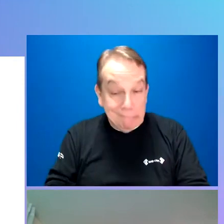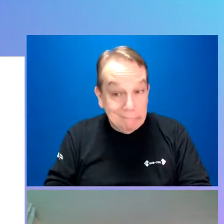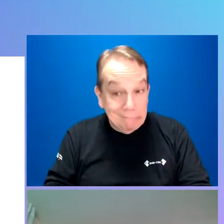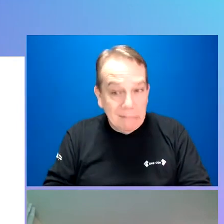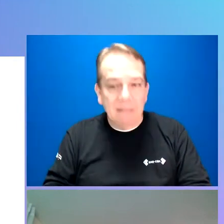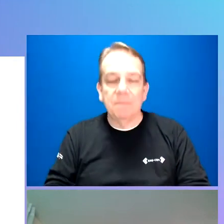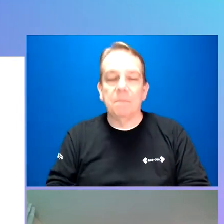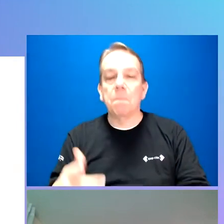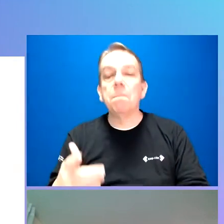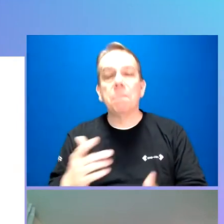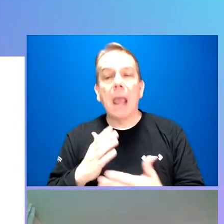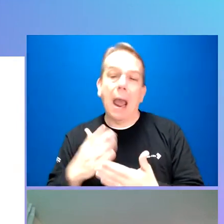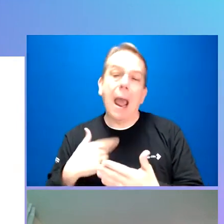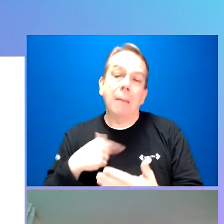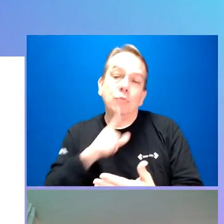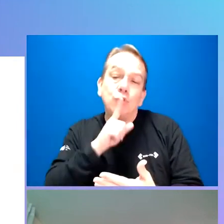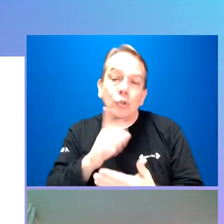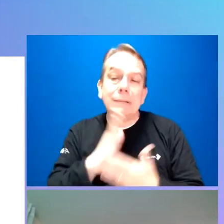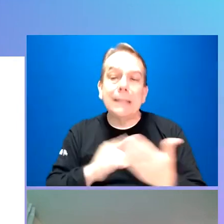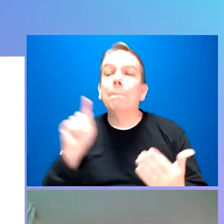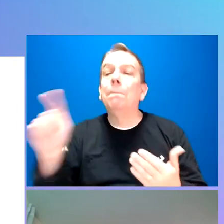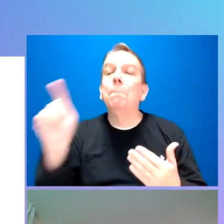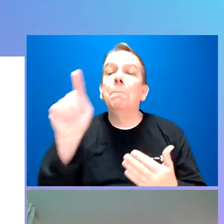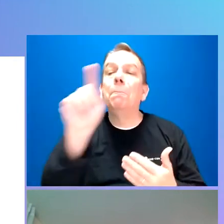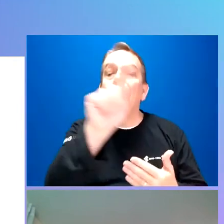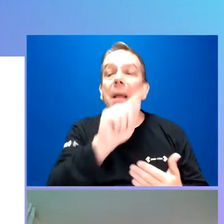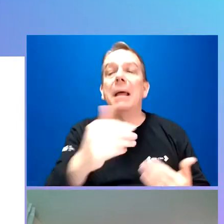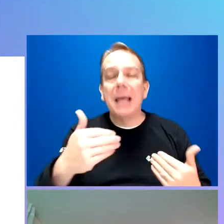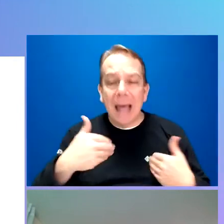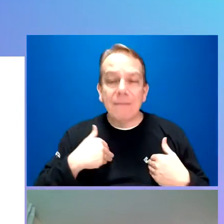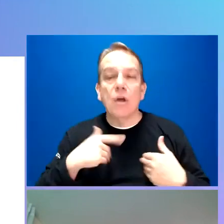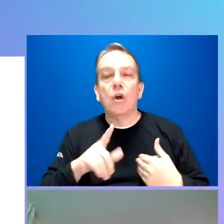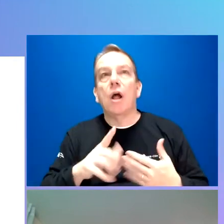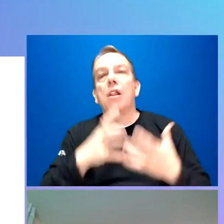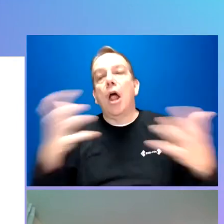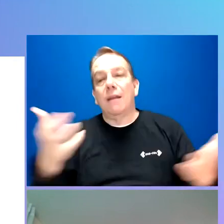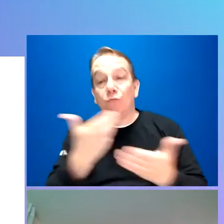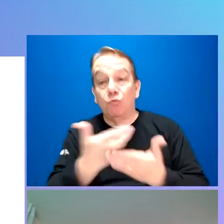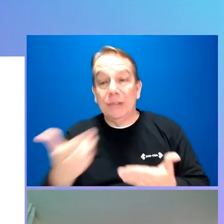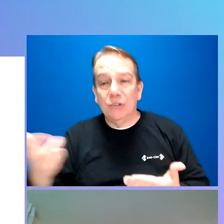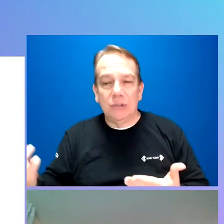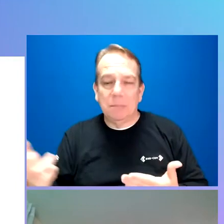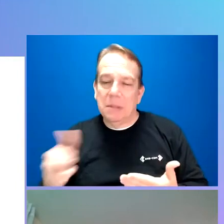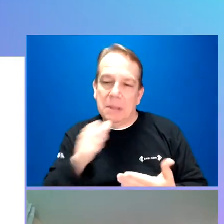there are actually some programs like that out there, but those